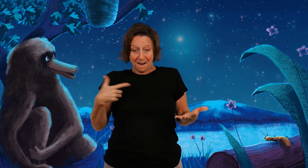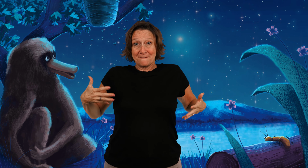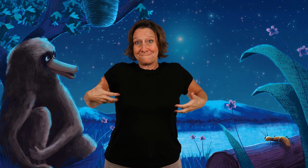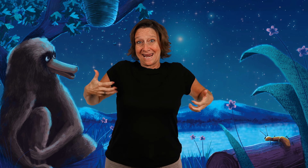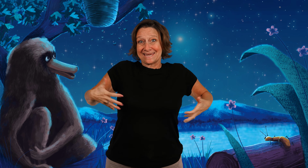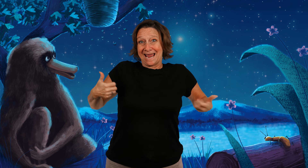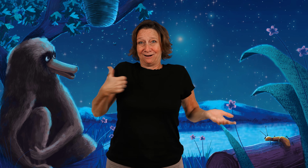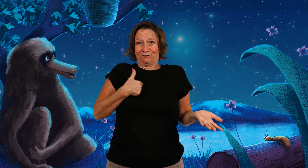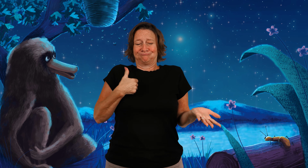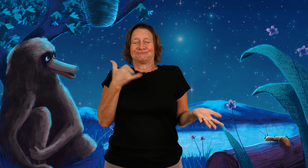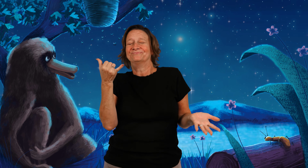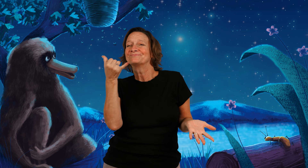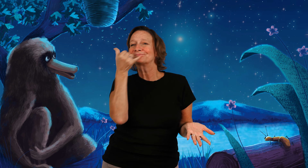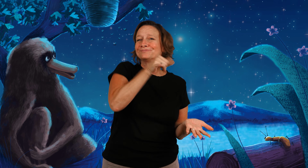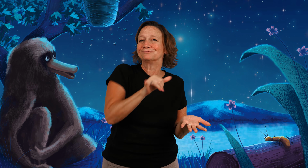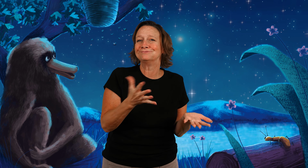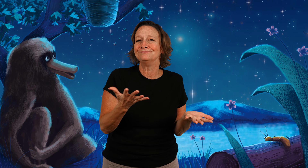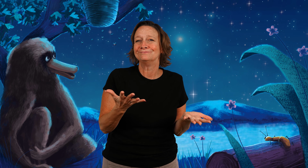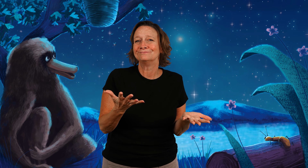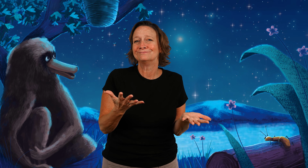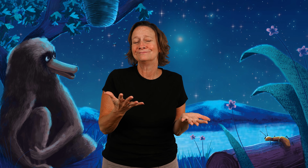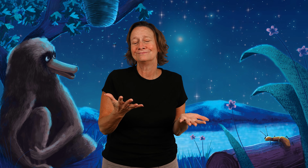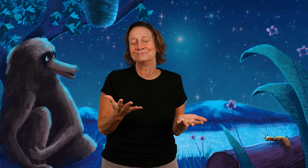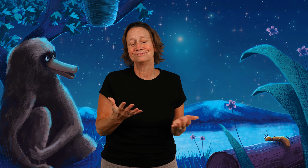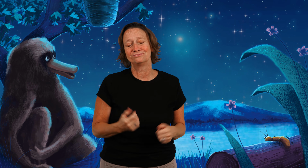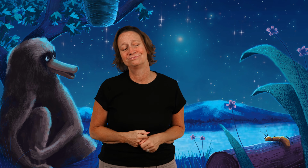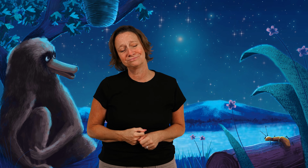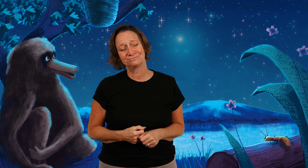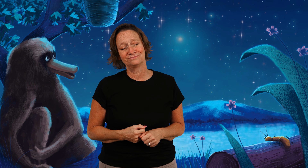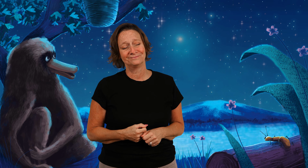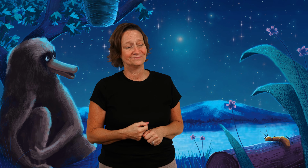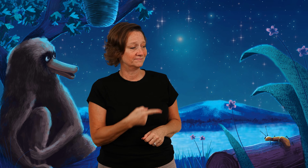I’ve been a buffoon of a baboon!”